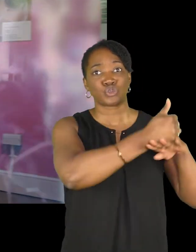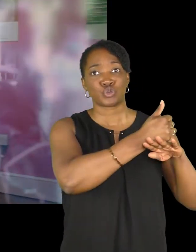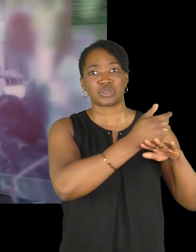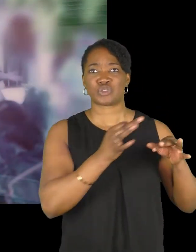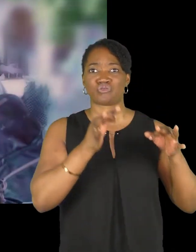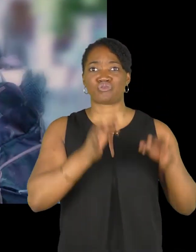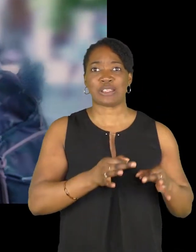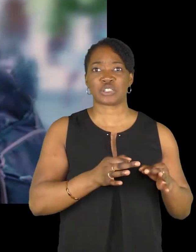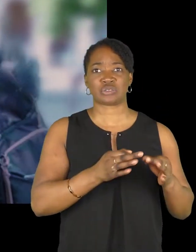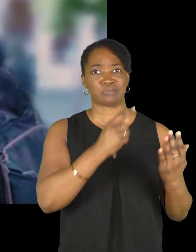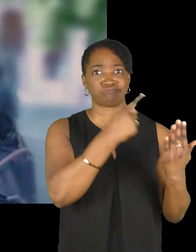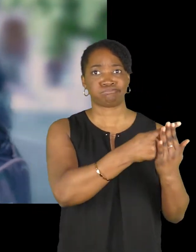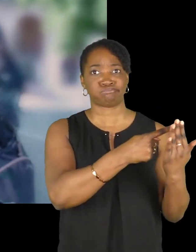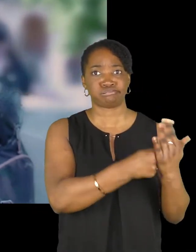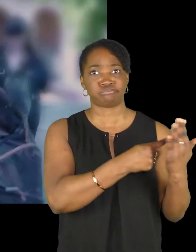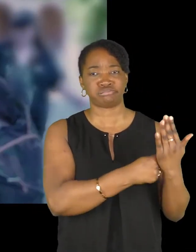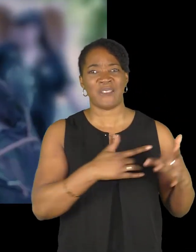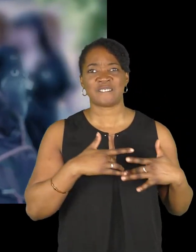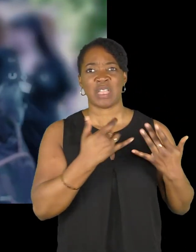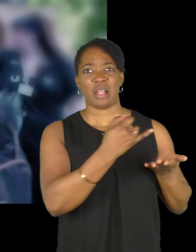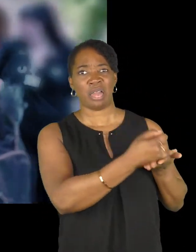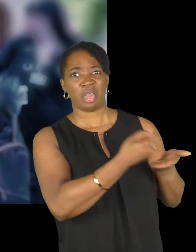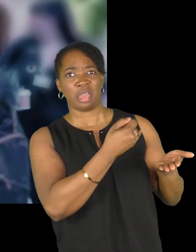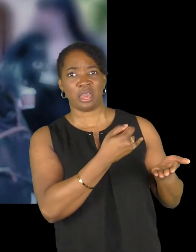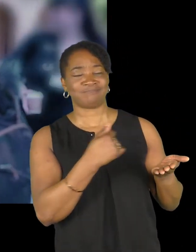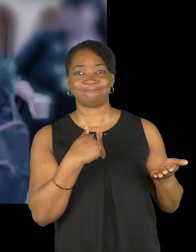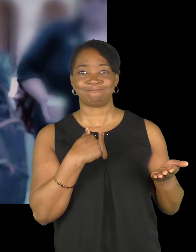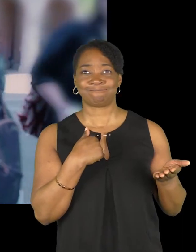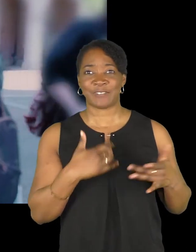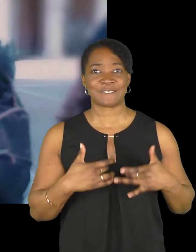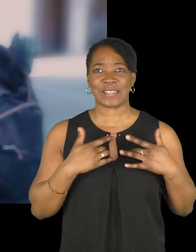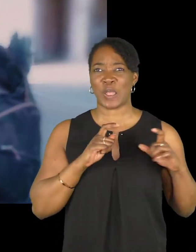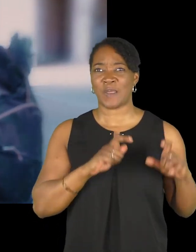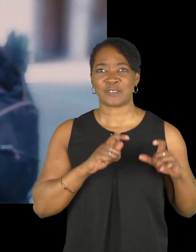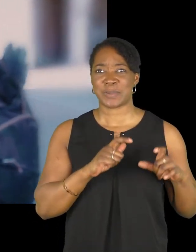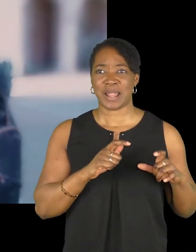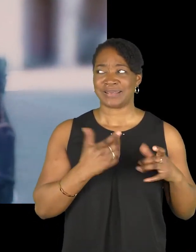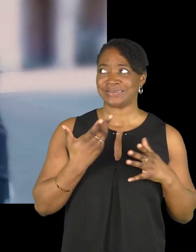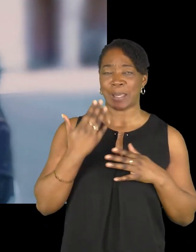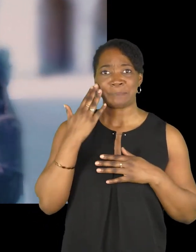really rigid, being hostile places, not feeling comfortable within them, as people of colour